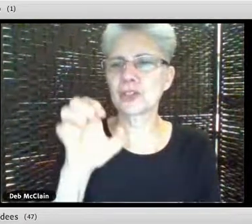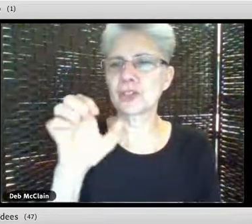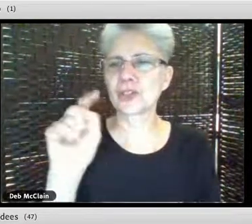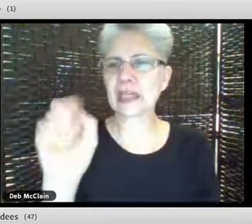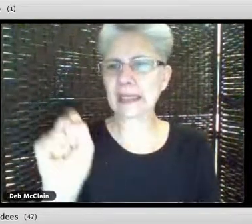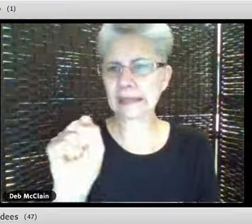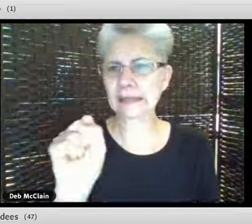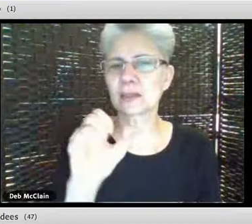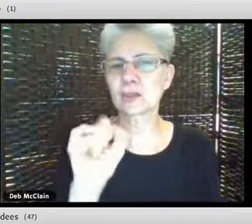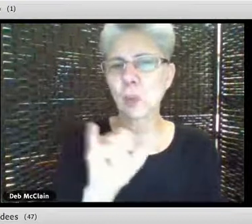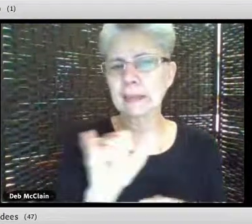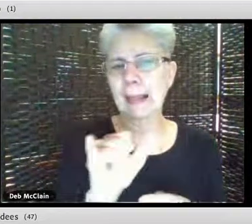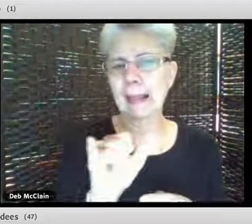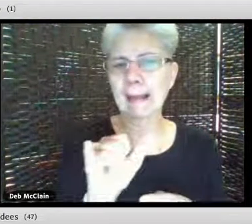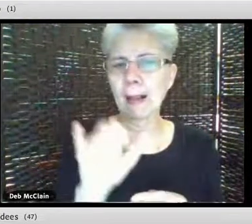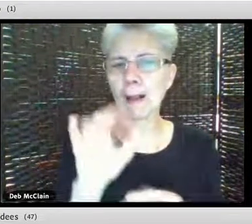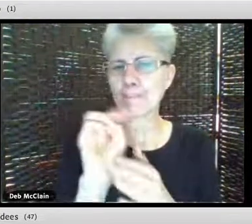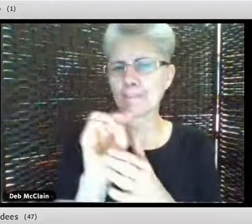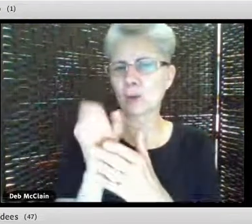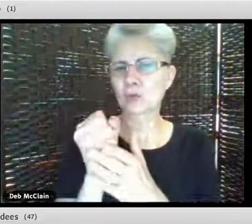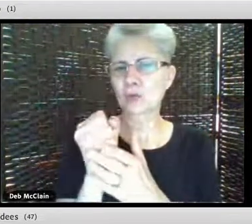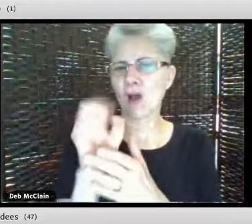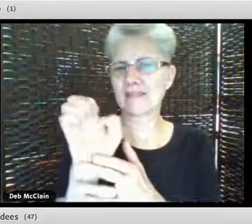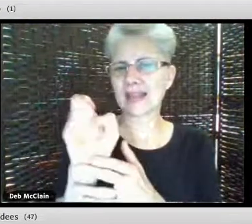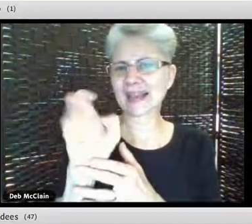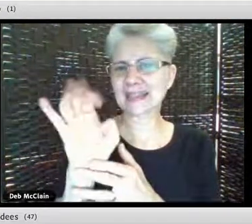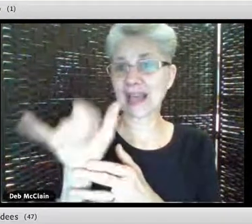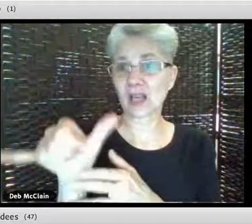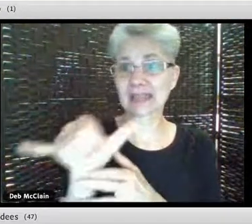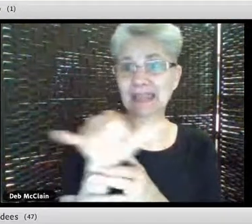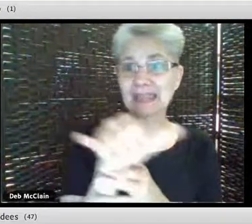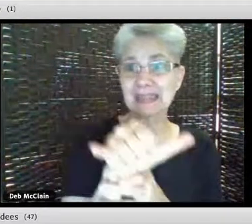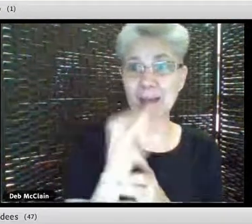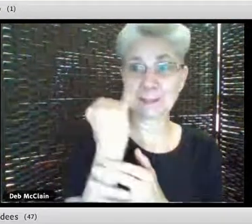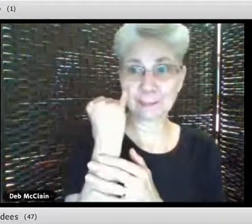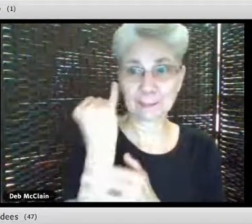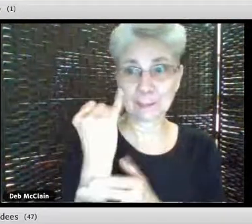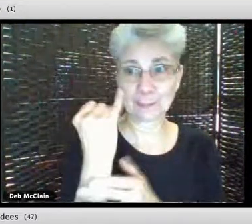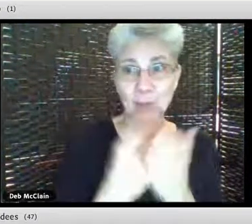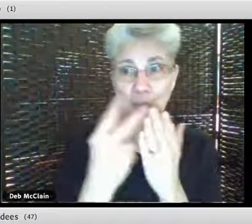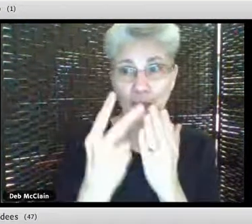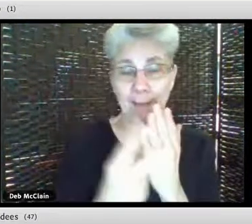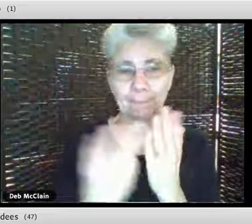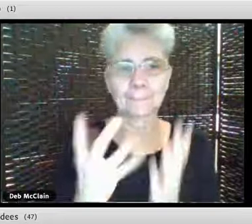This is -- I'm sorry. This is Sheets. So it's kind of like Microsoft Excel.